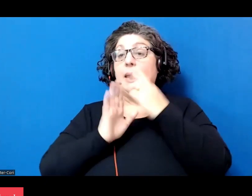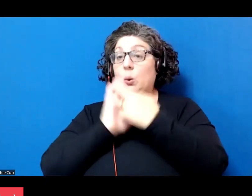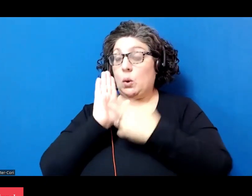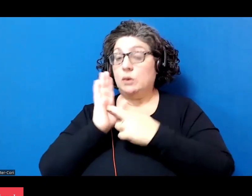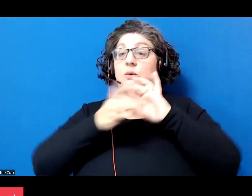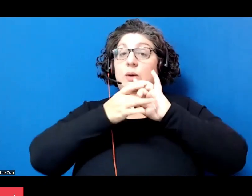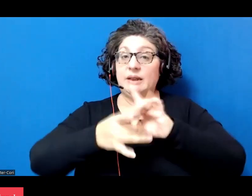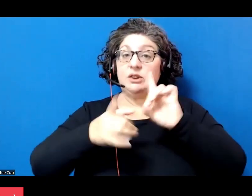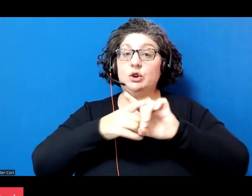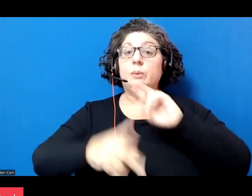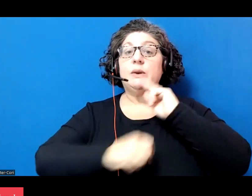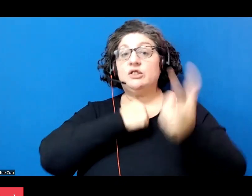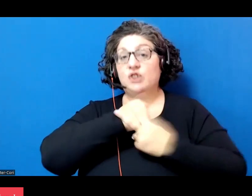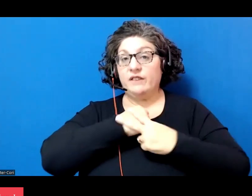to preserving Indian sovereignty.